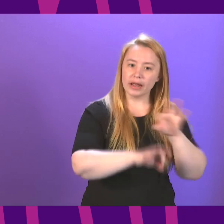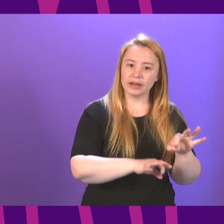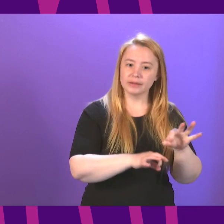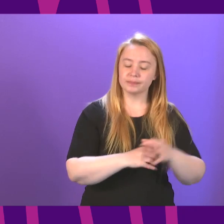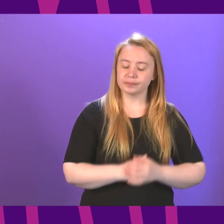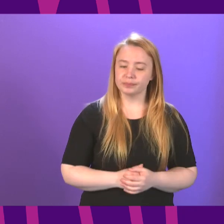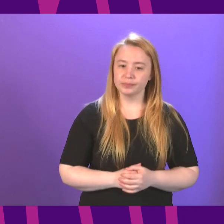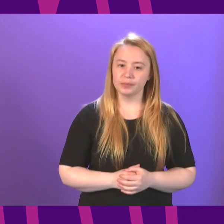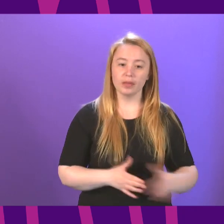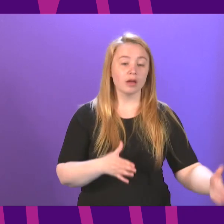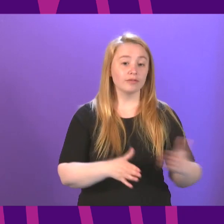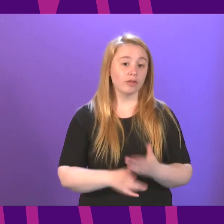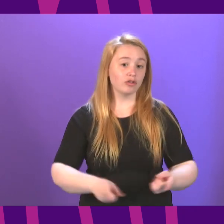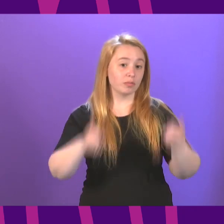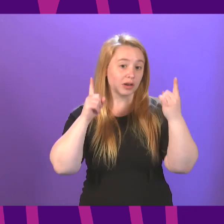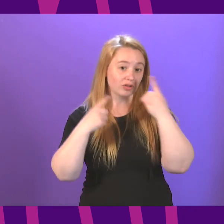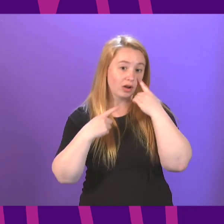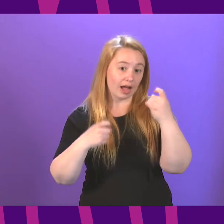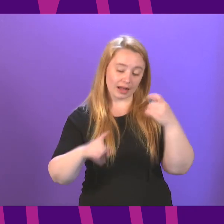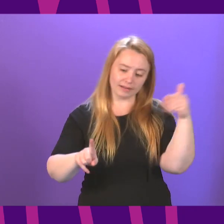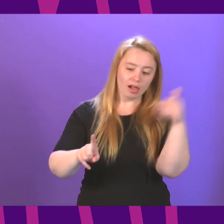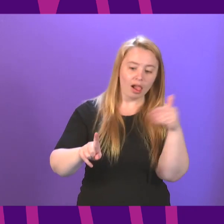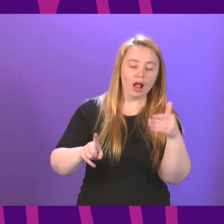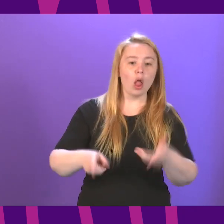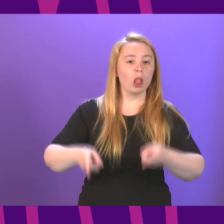I know that the First Minister cannot direct the Lord Advocate, but, given the findings